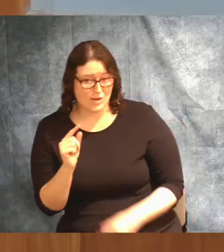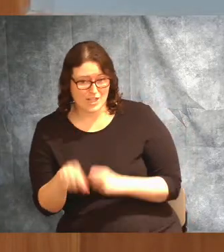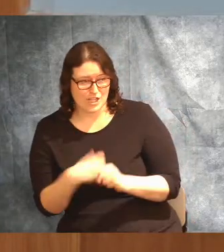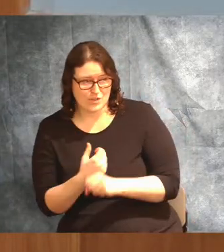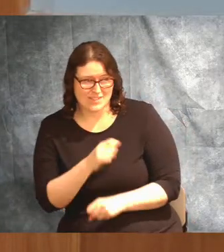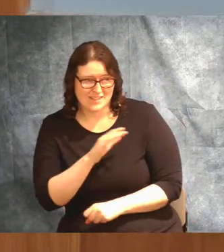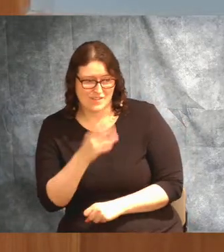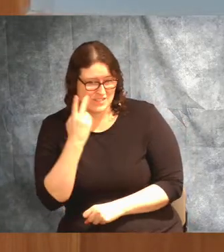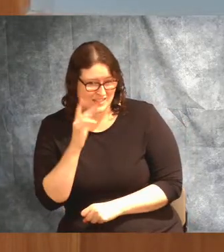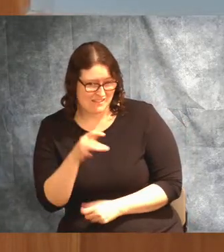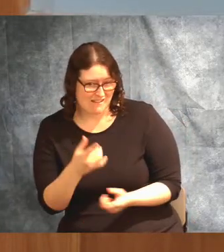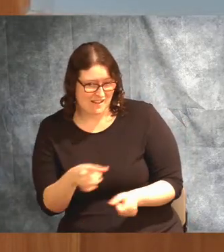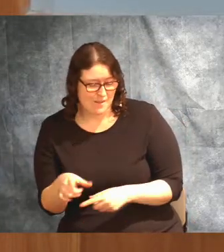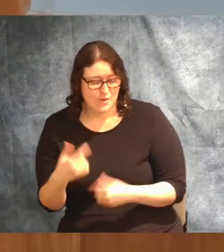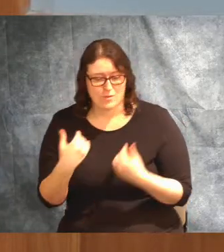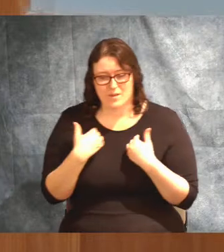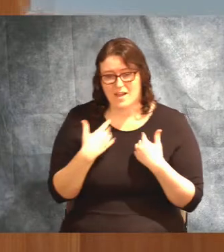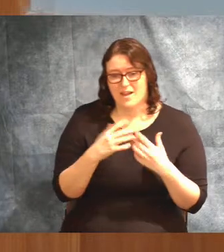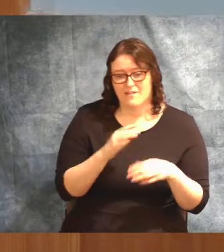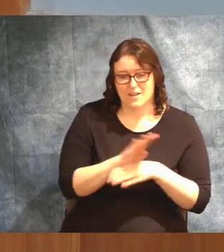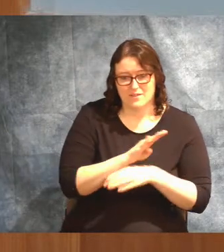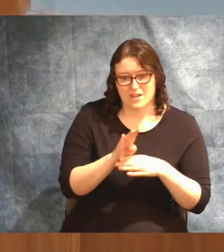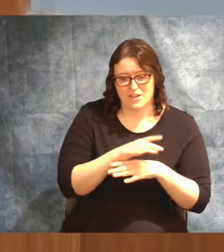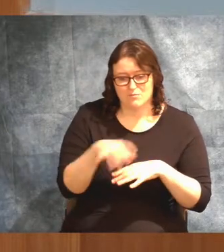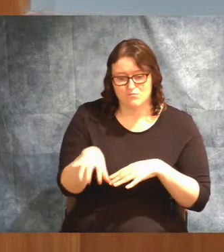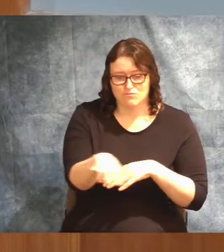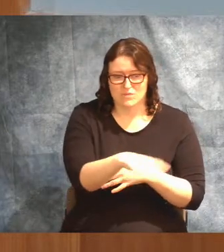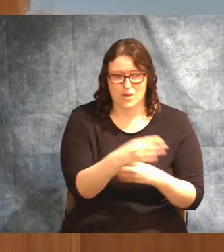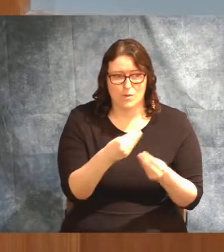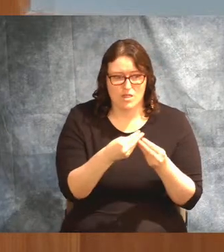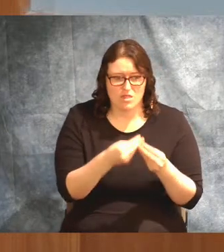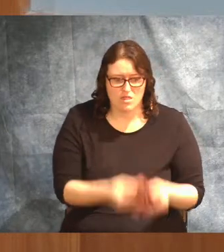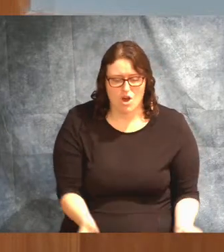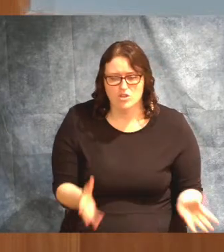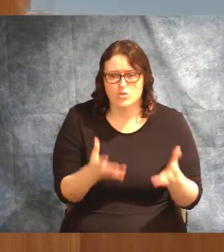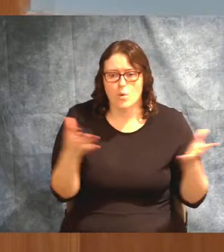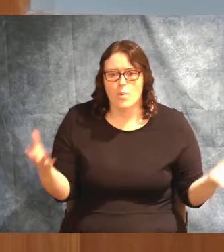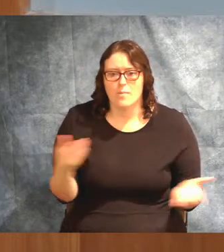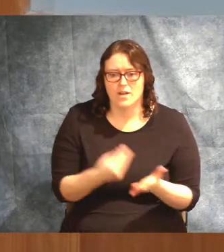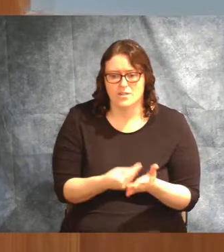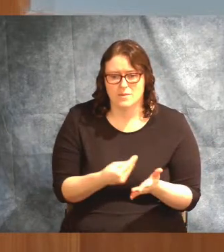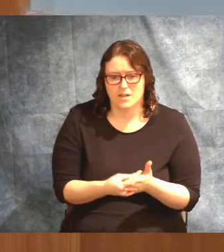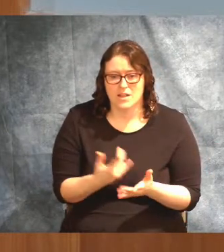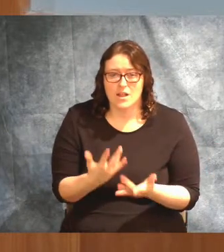had vendors we my son lost tons of money because of that and they waited days before the event was